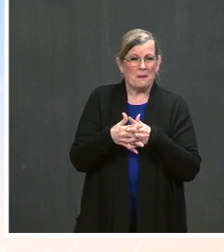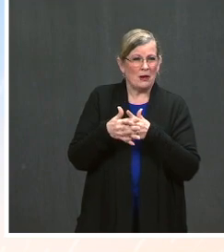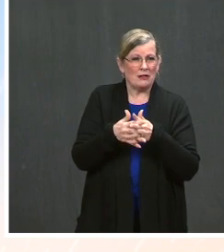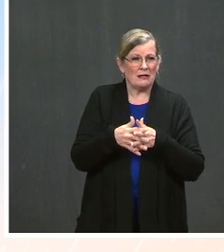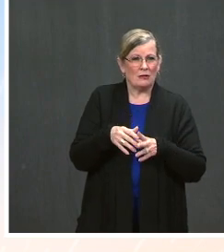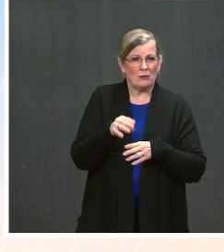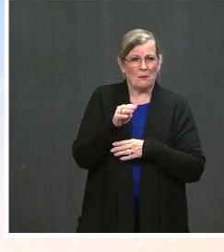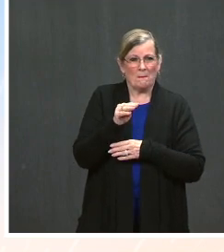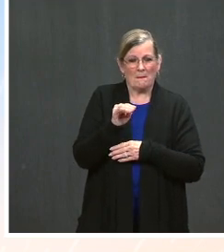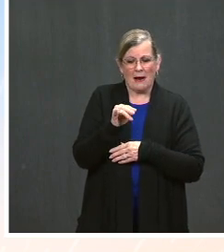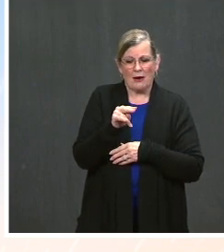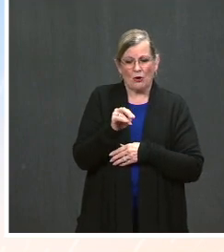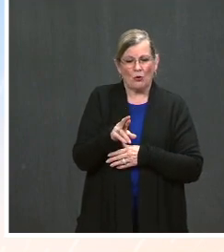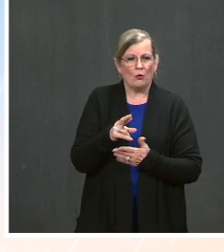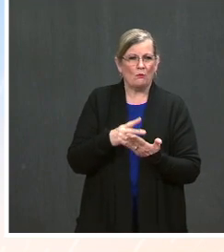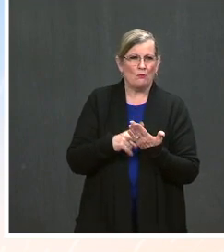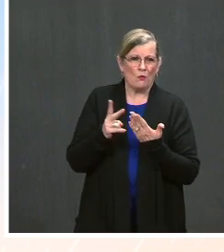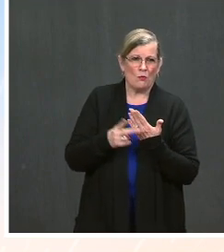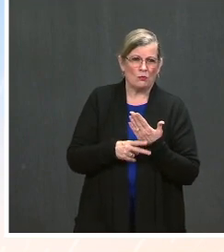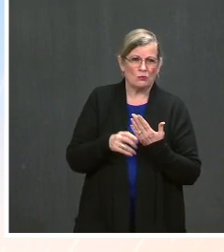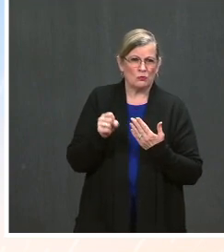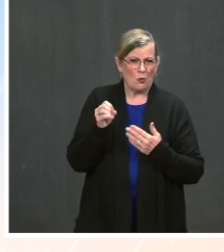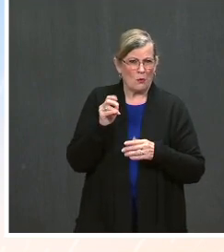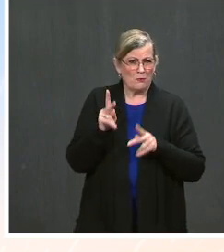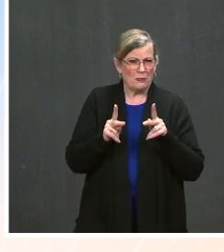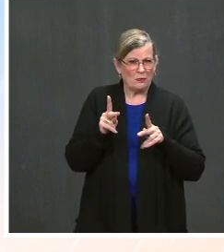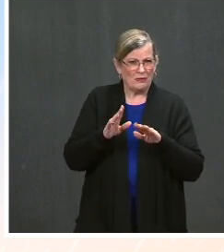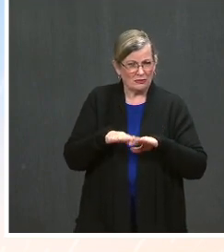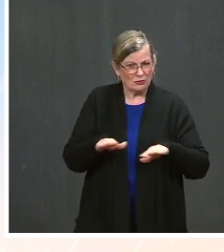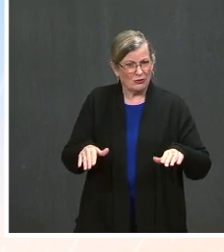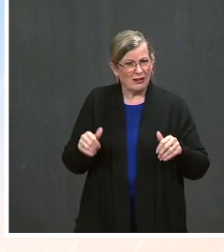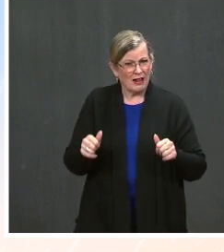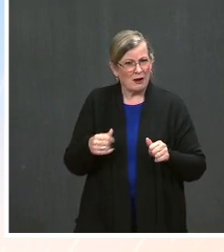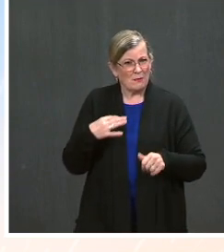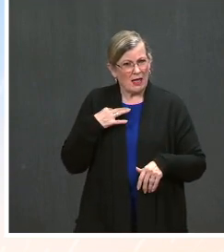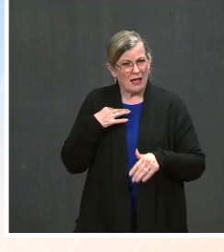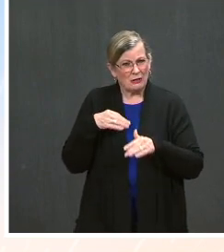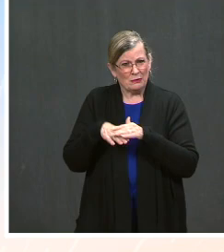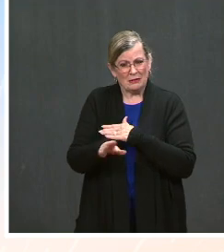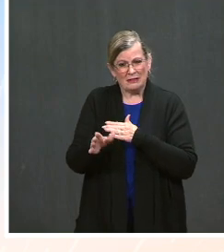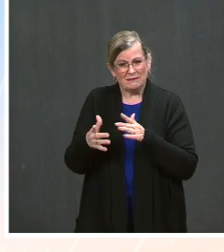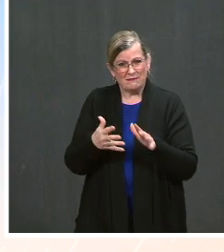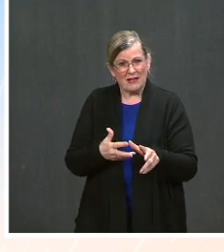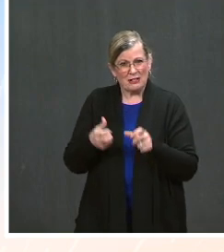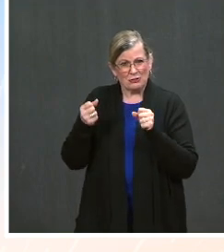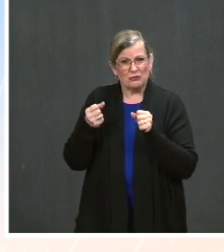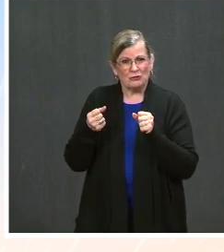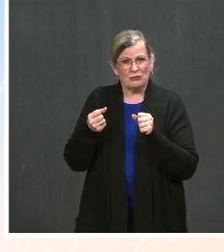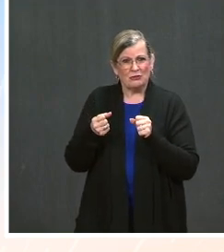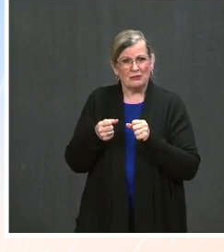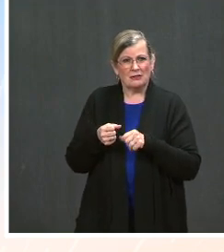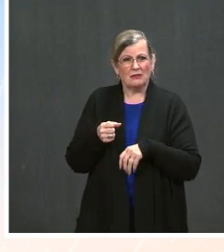The Press: Does the President see the Vice President's role in stewardship of this issue dealing with more than diplomacy